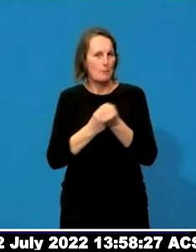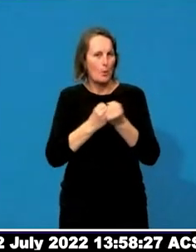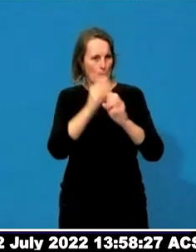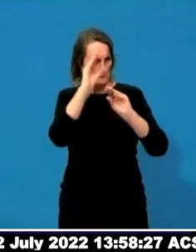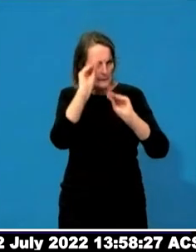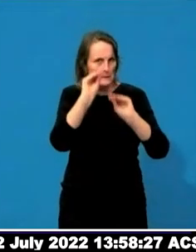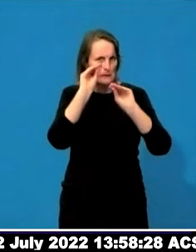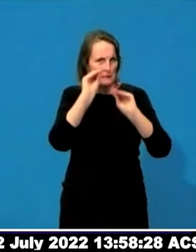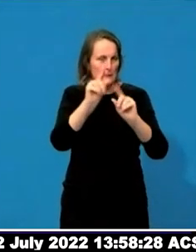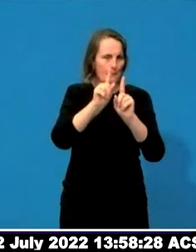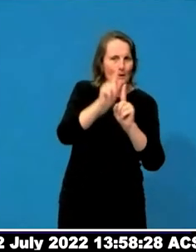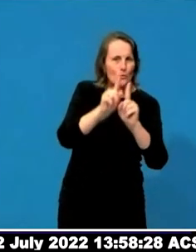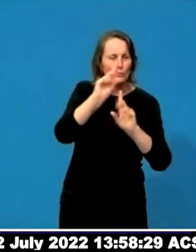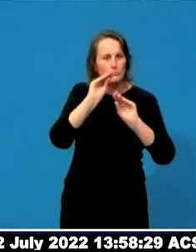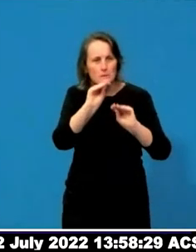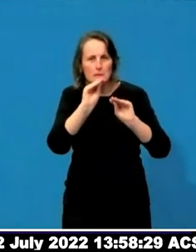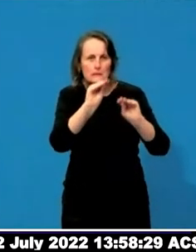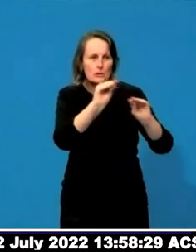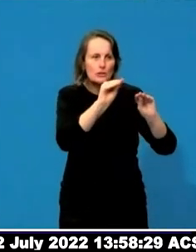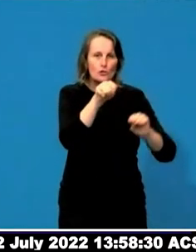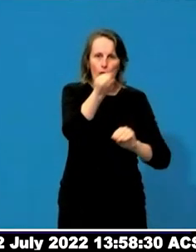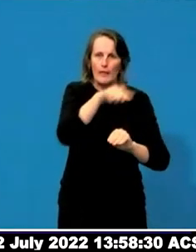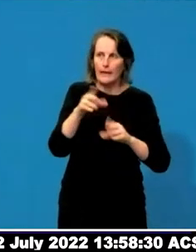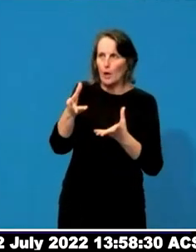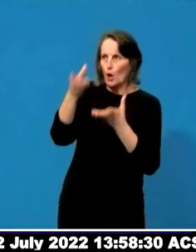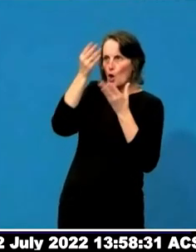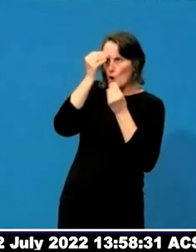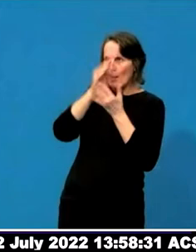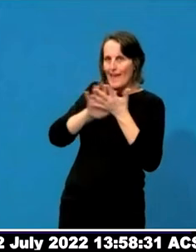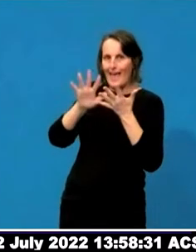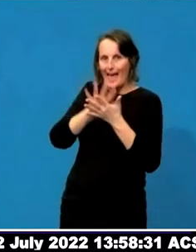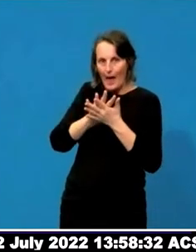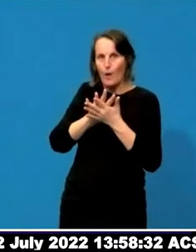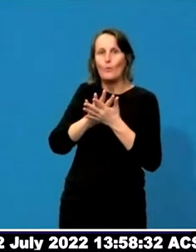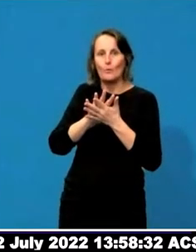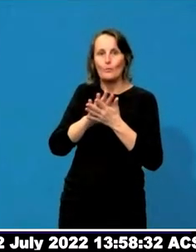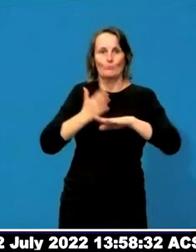to be able to learn that work and to be able to do that work themselves.